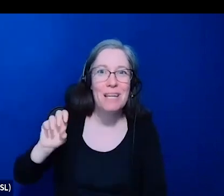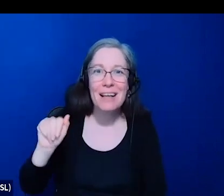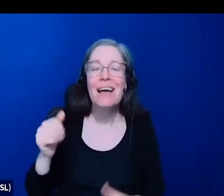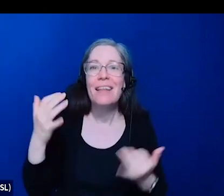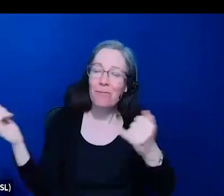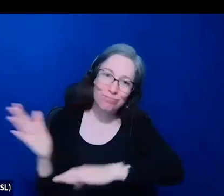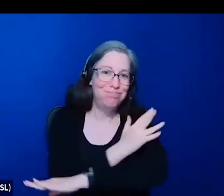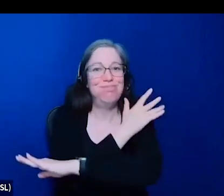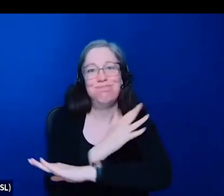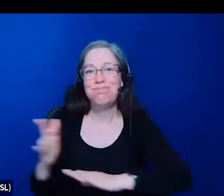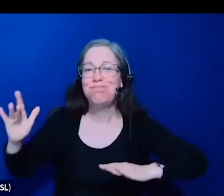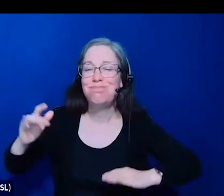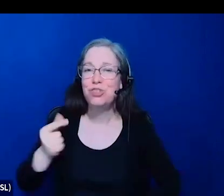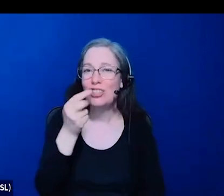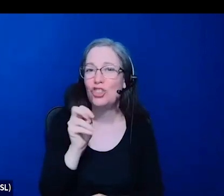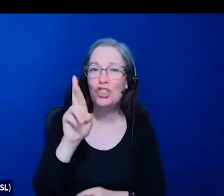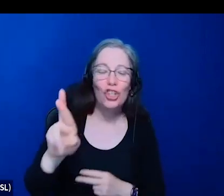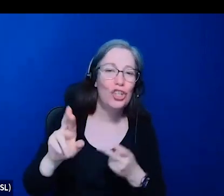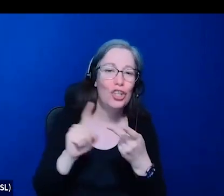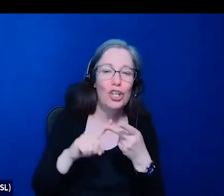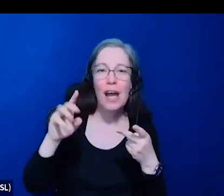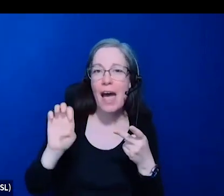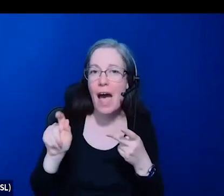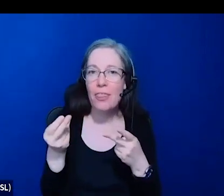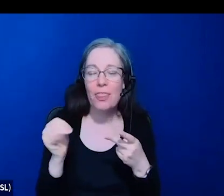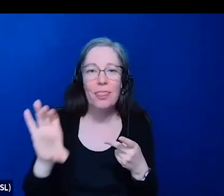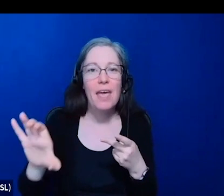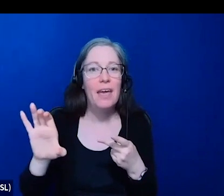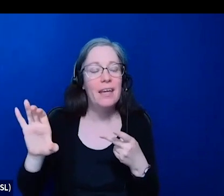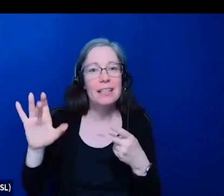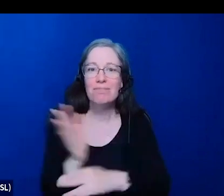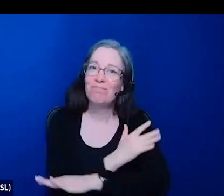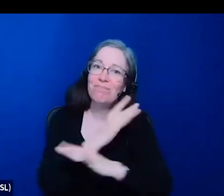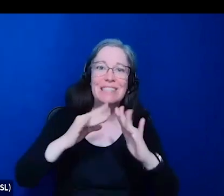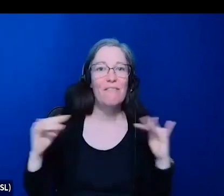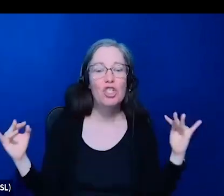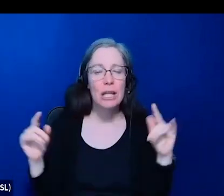and ethnic diversity, but there are still no disabled people on this list in this picture.